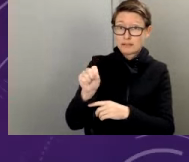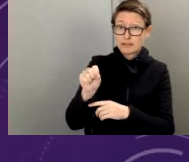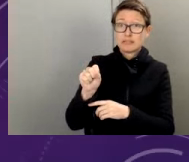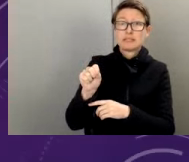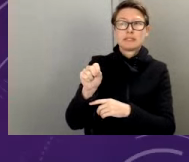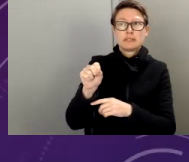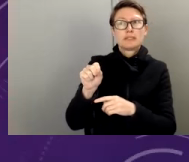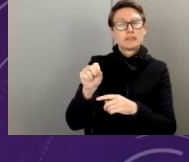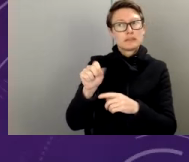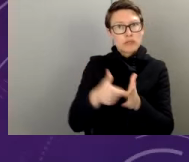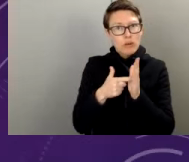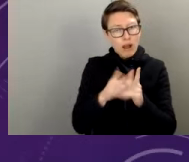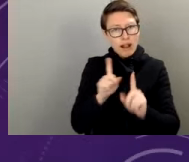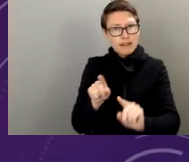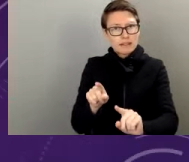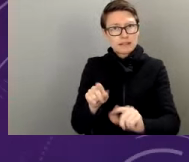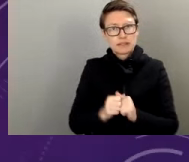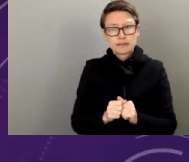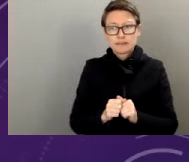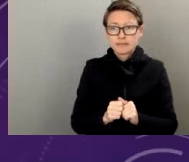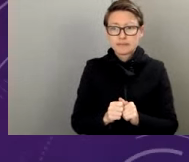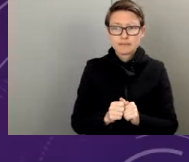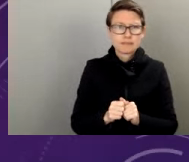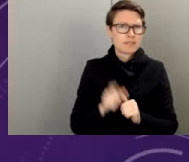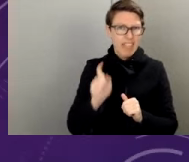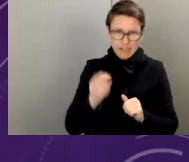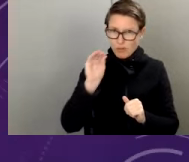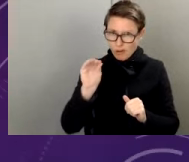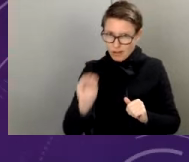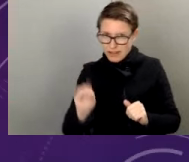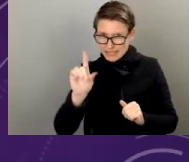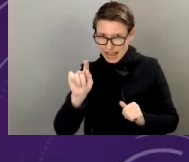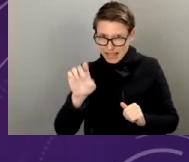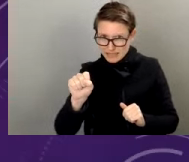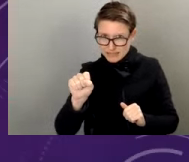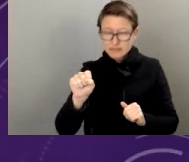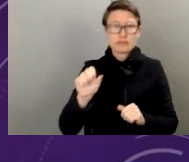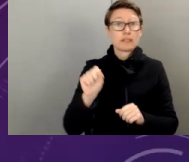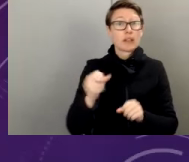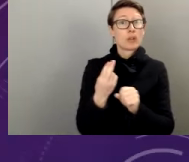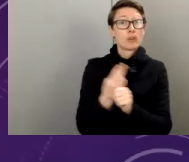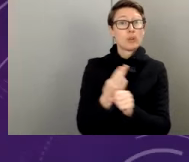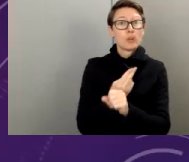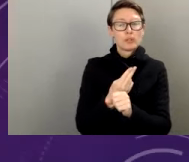So we have to have dates listed there. You can use assignments for your attendance for asynchronous